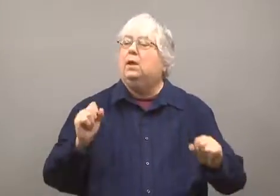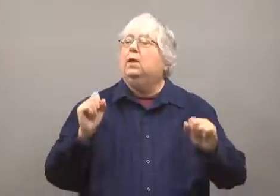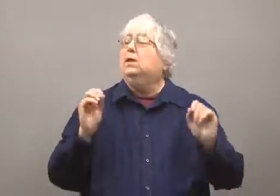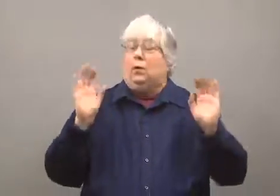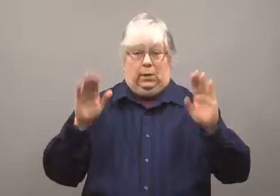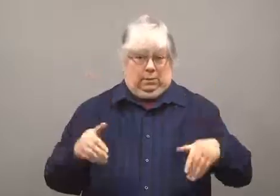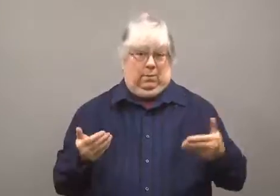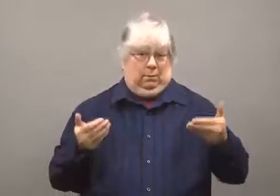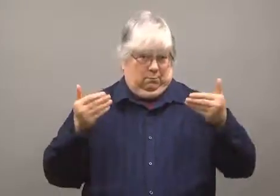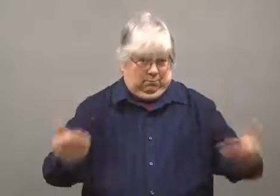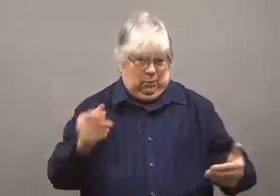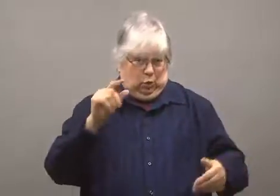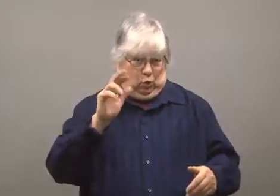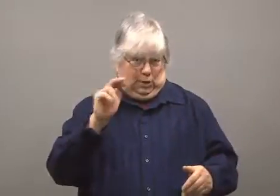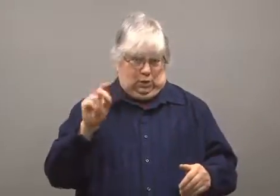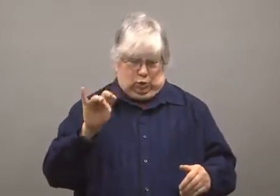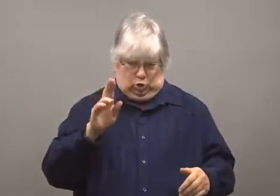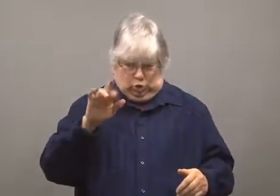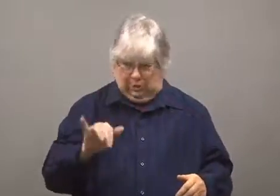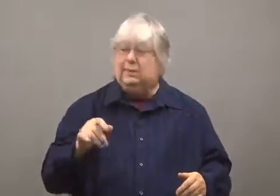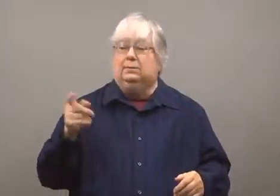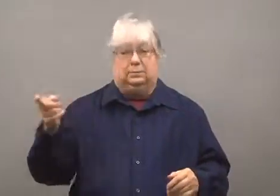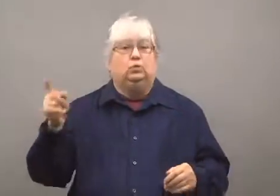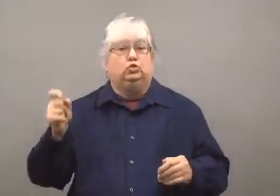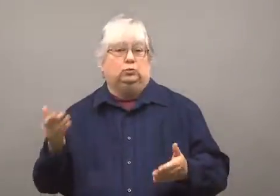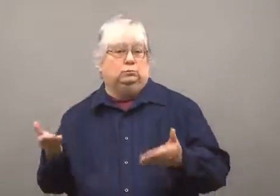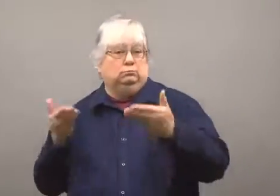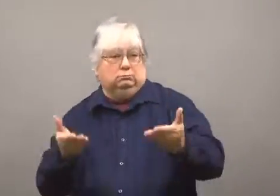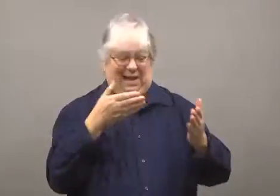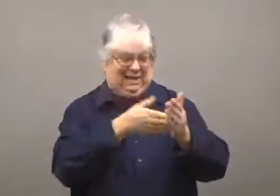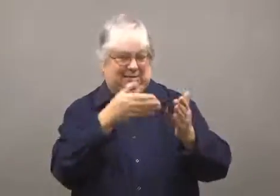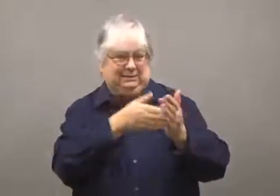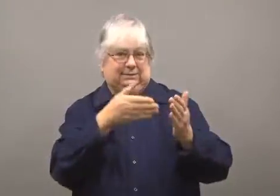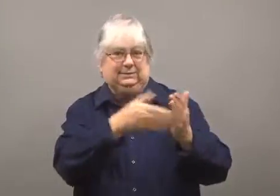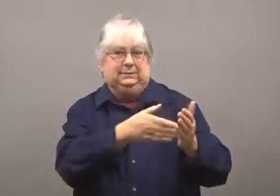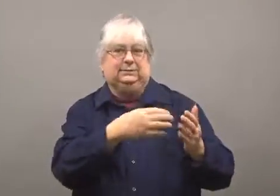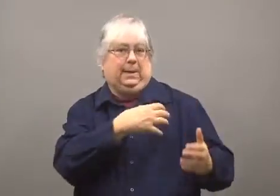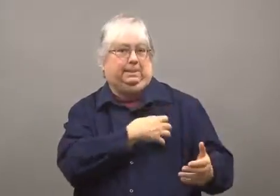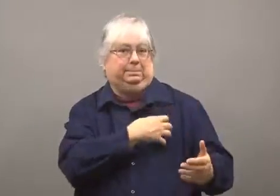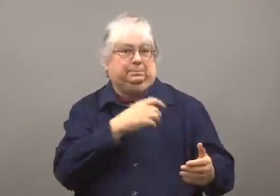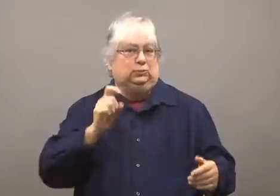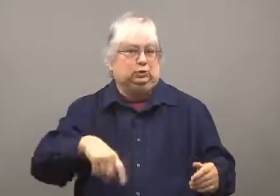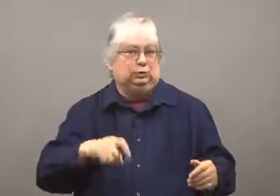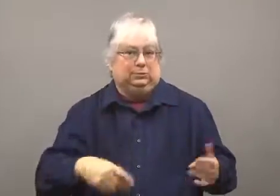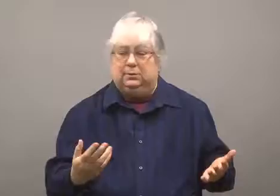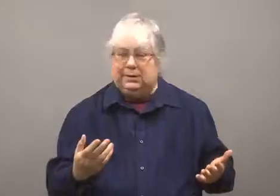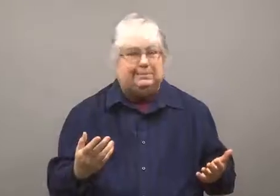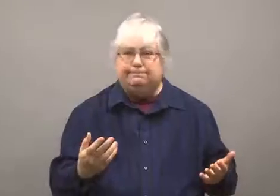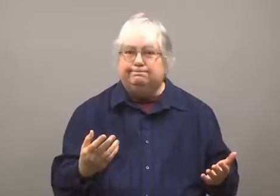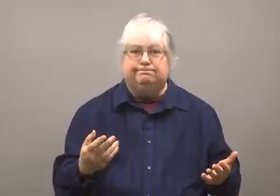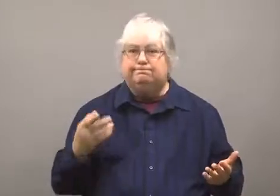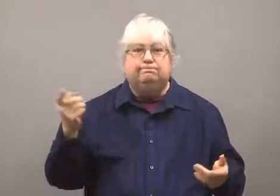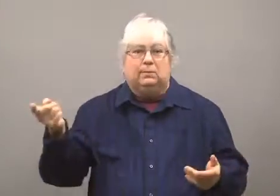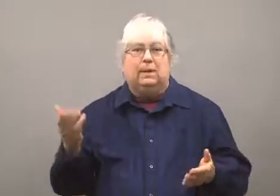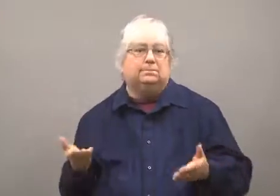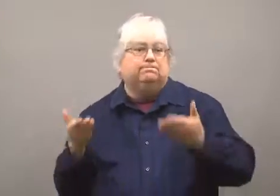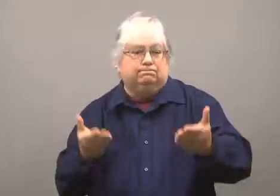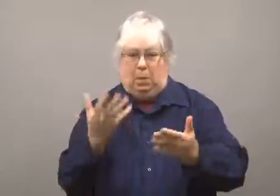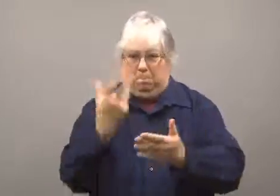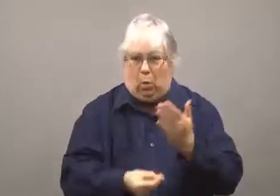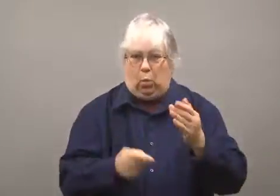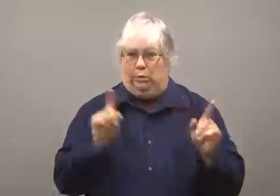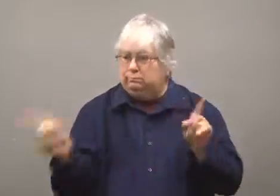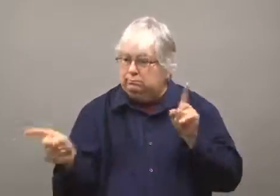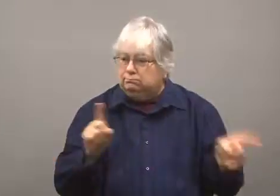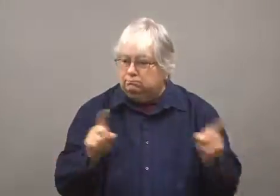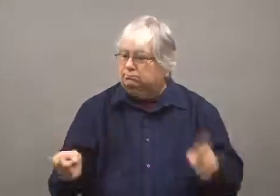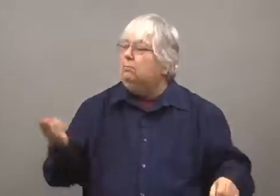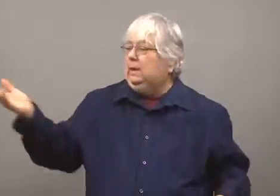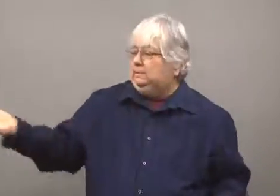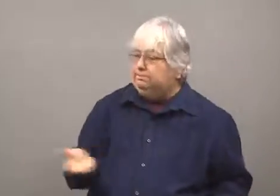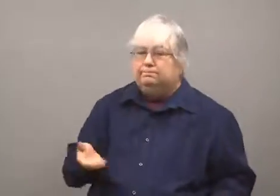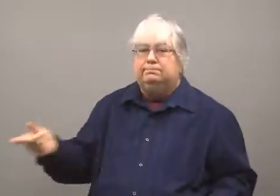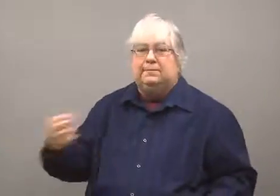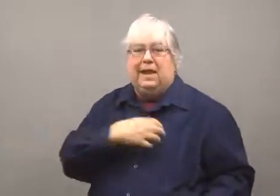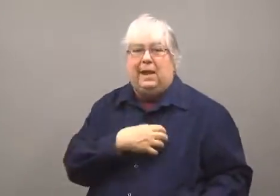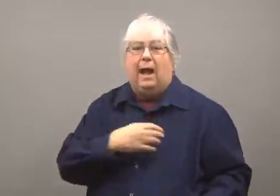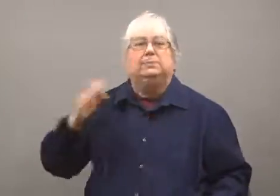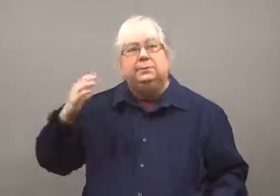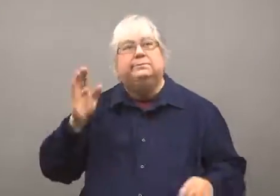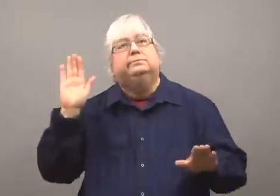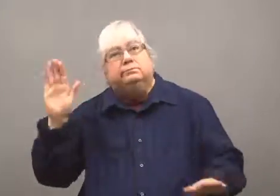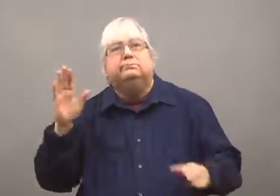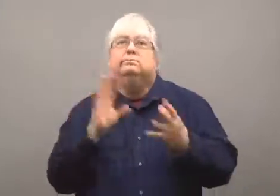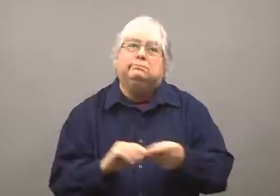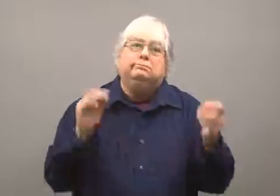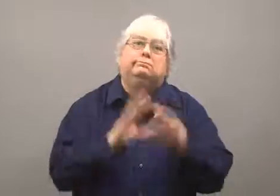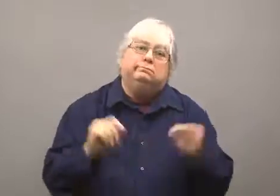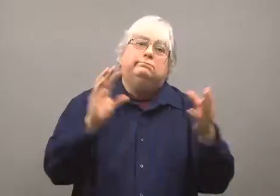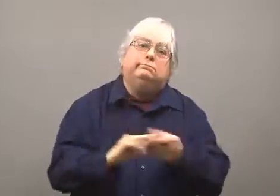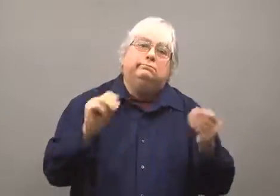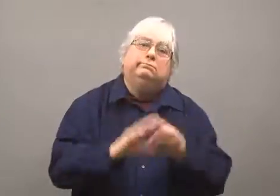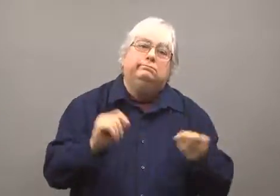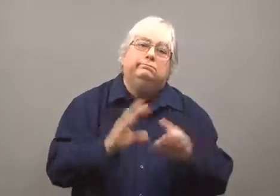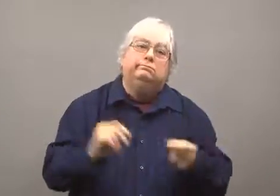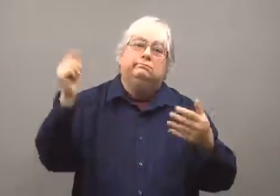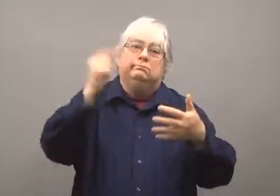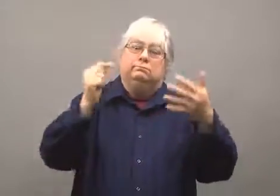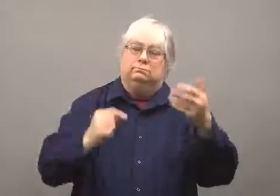The grand jury went forward, and he was supposed to present evidence against the officer.